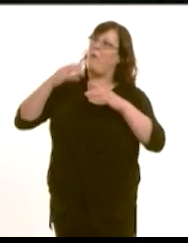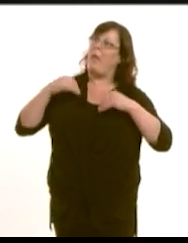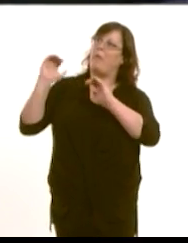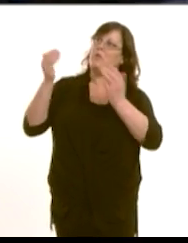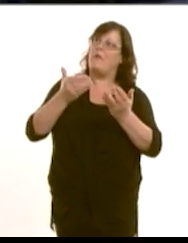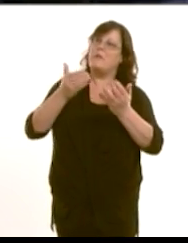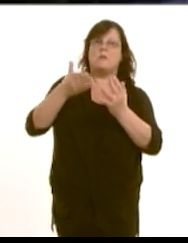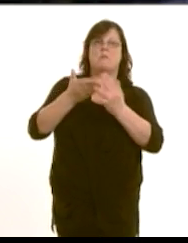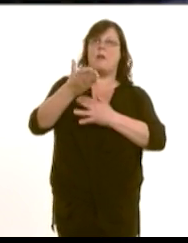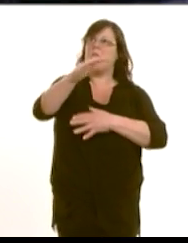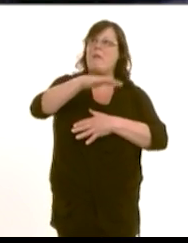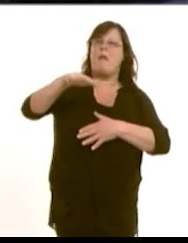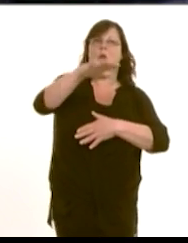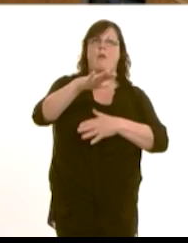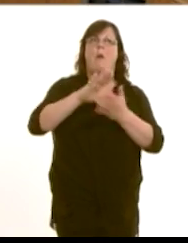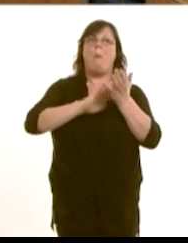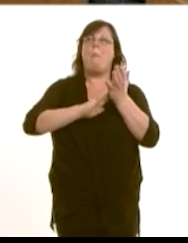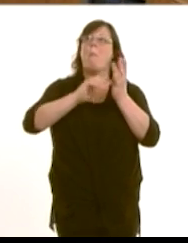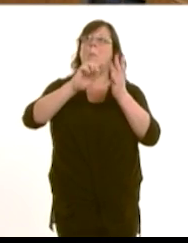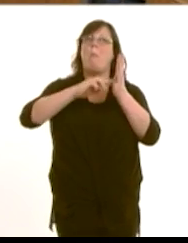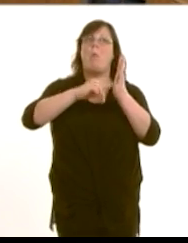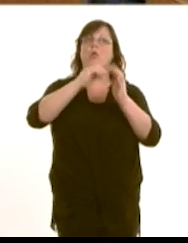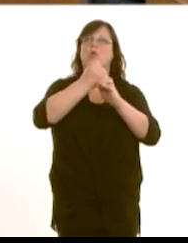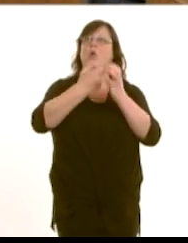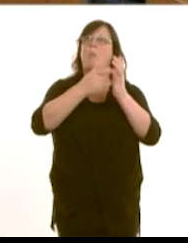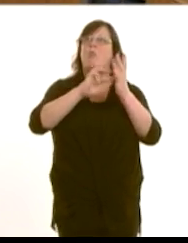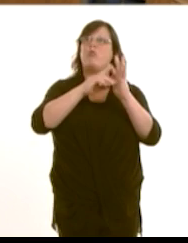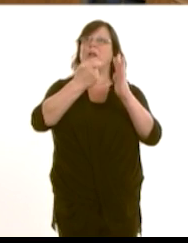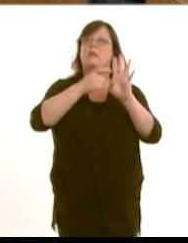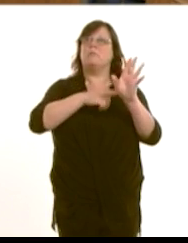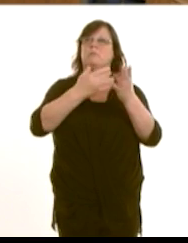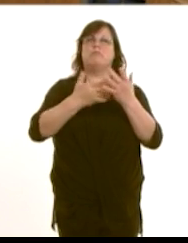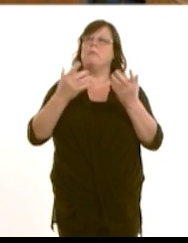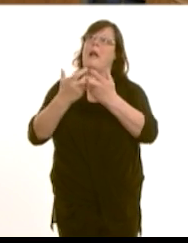OAQ(5)0111(FM) Carwyn Jones: We continue to work with the health board and other partners in Wales to take a range of actions to improve access